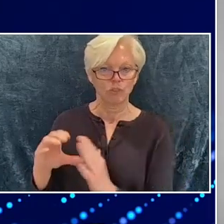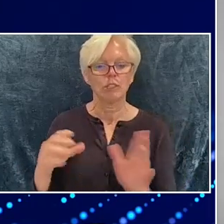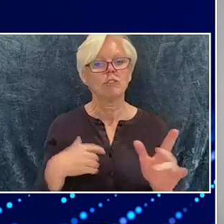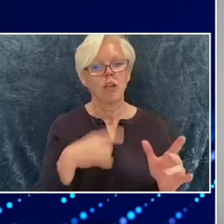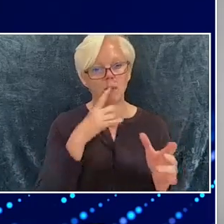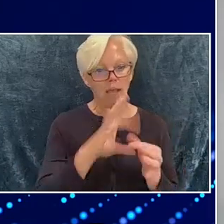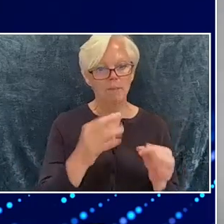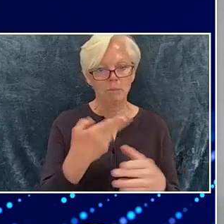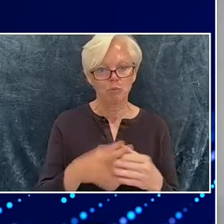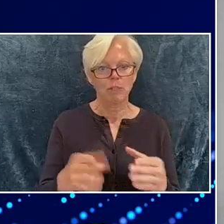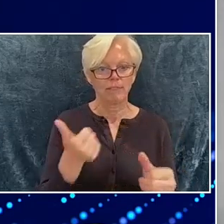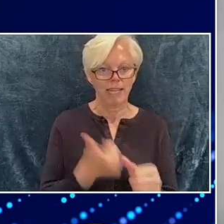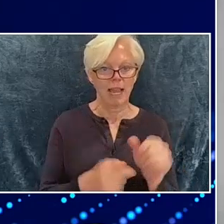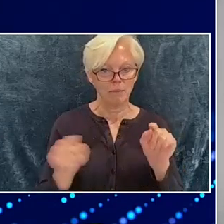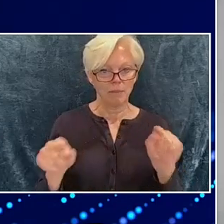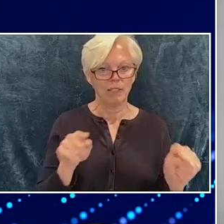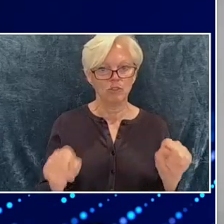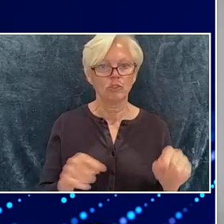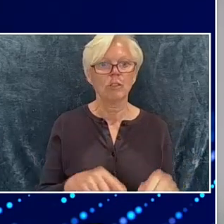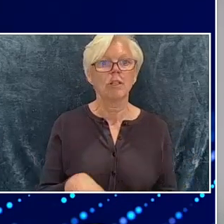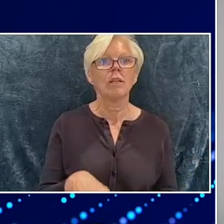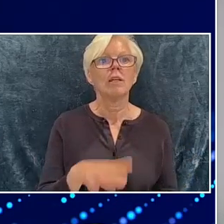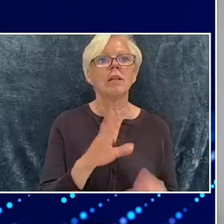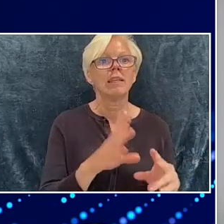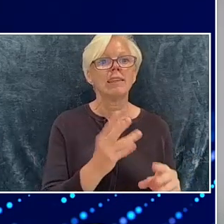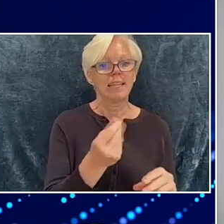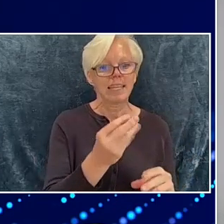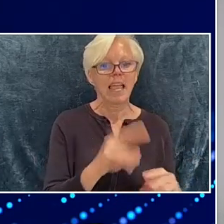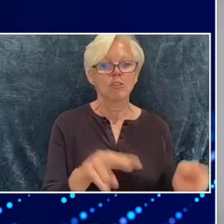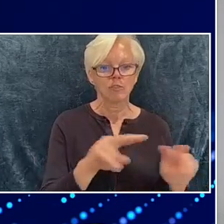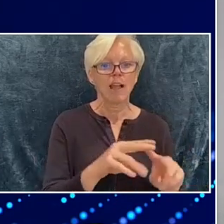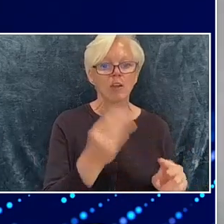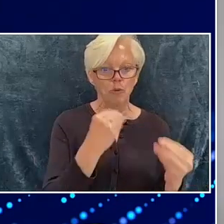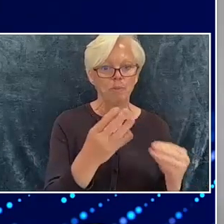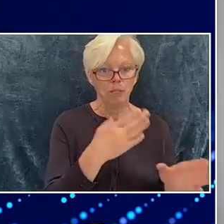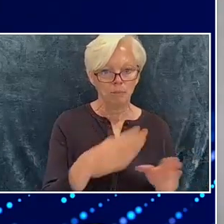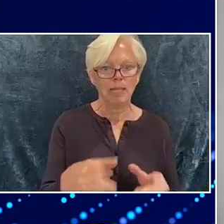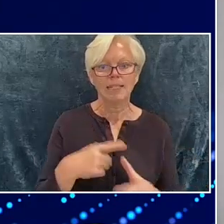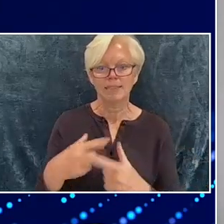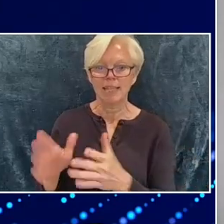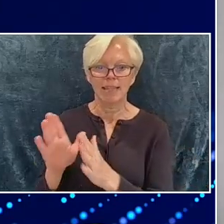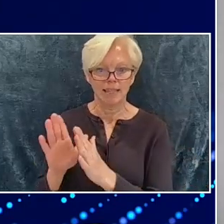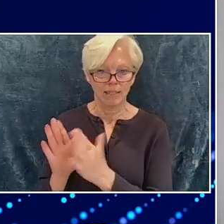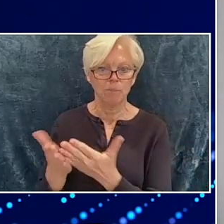The cash value of meal plans and then the book issue. But I think it's important to